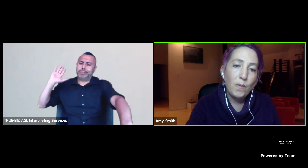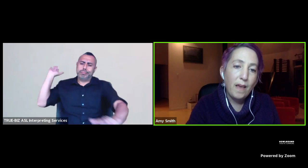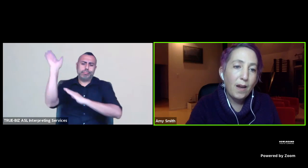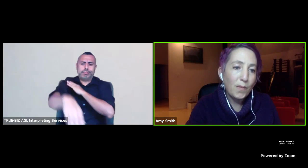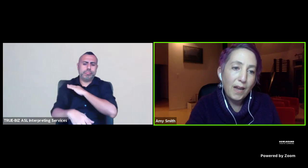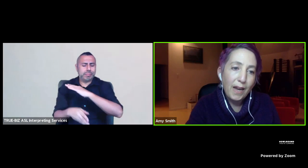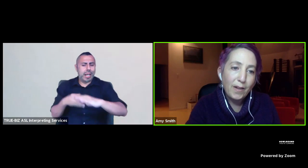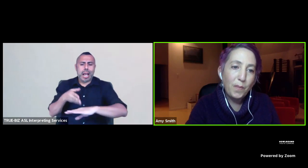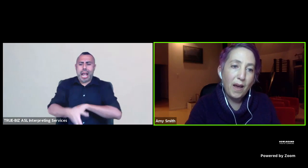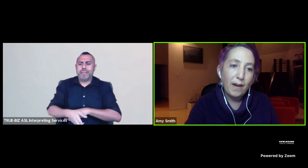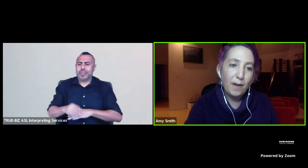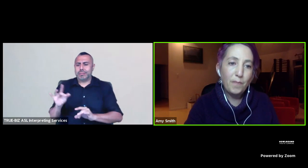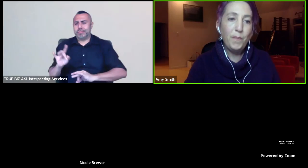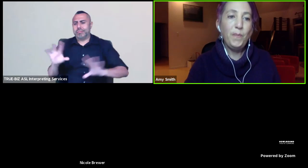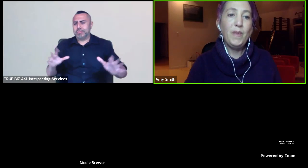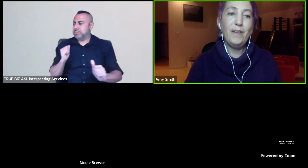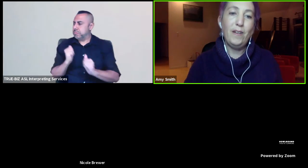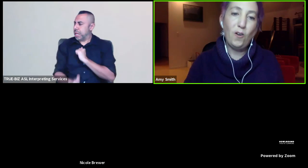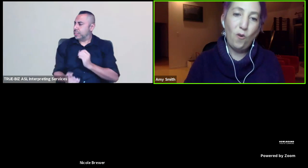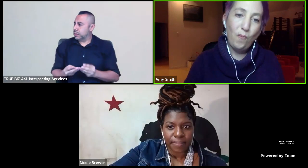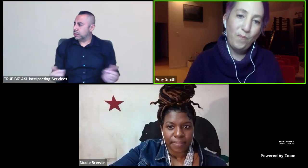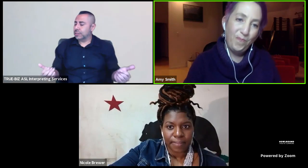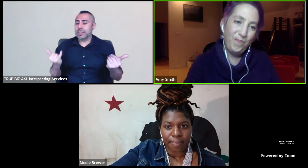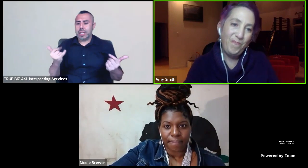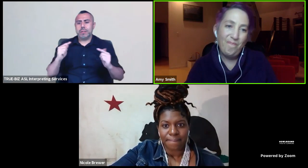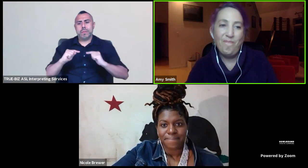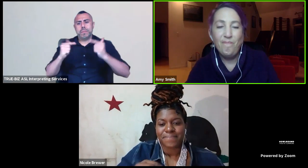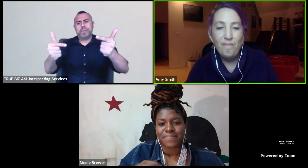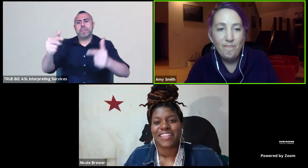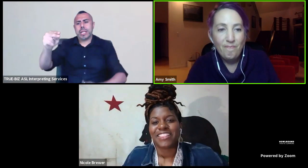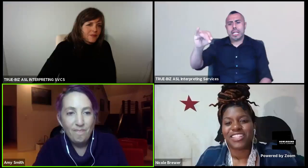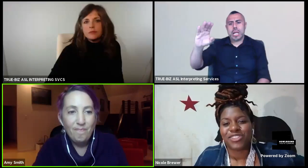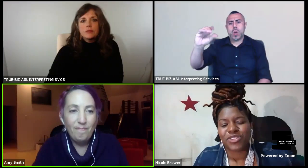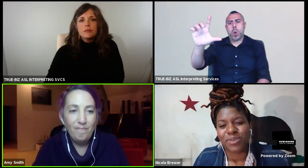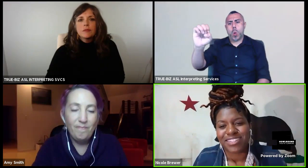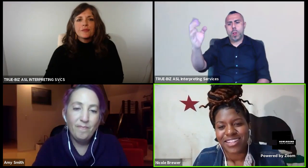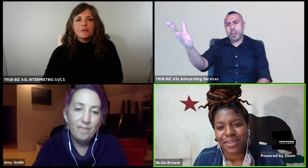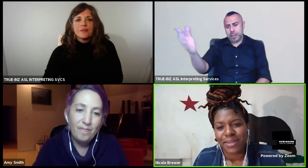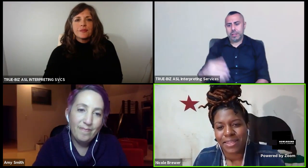And with that, I'm gonna hand it back to Nicole. Thank you so much, Amy.